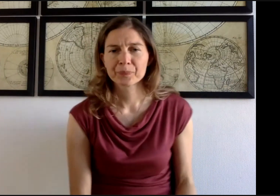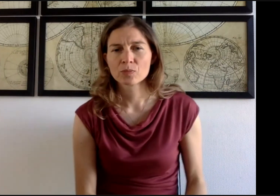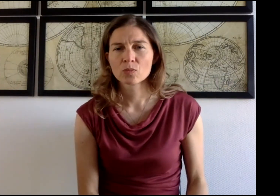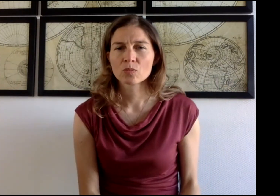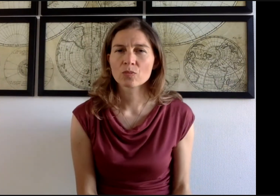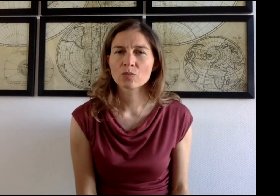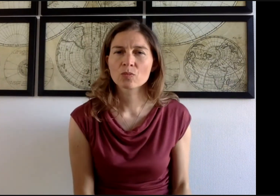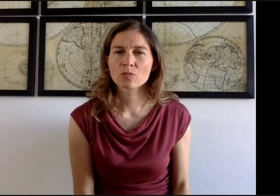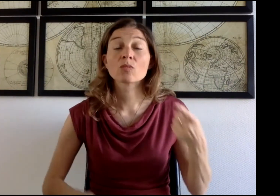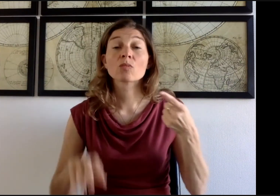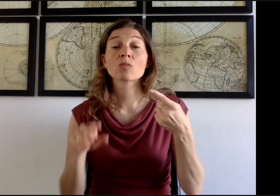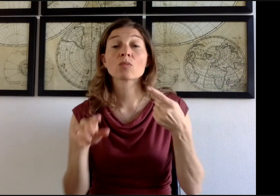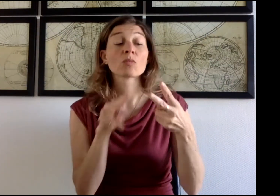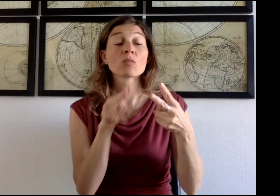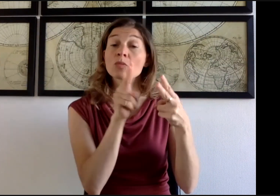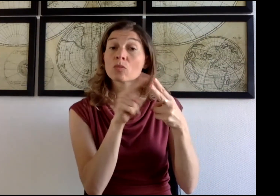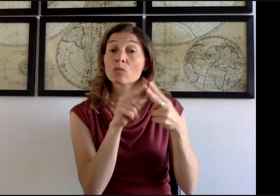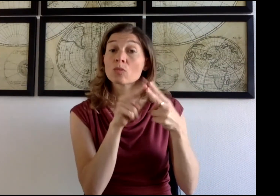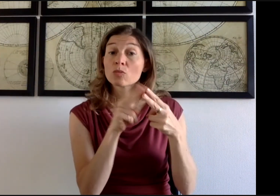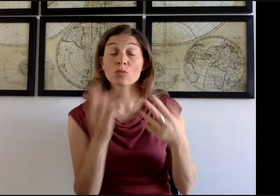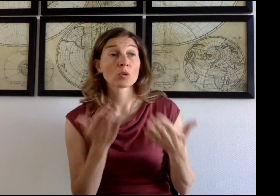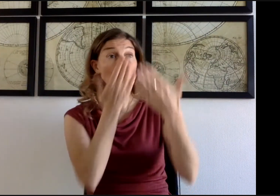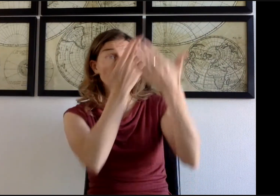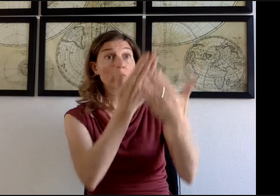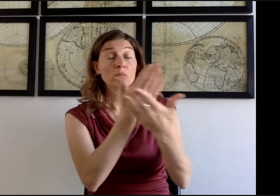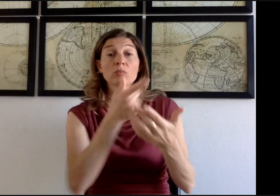Two first asks are directed at national and local authorities